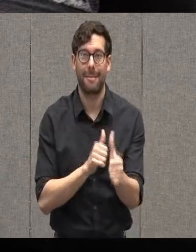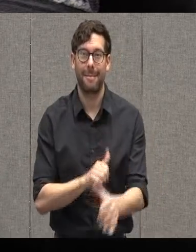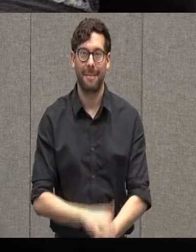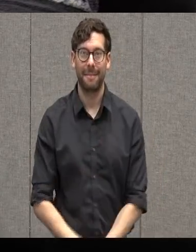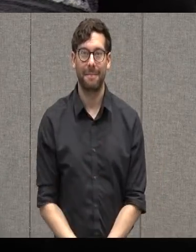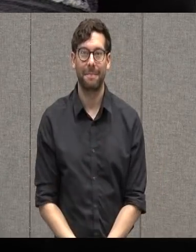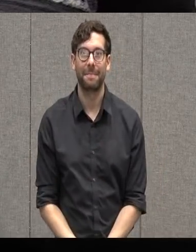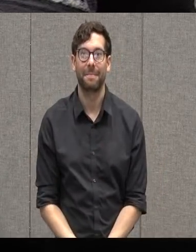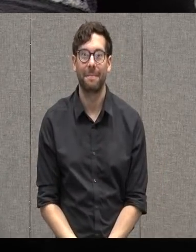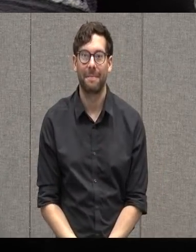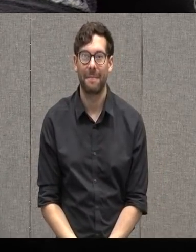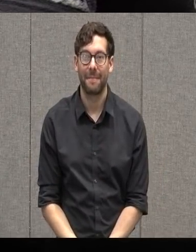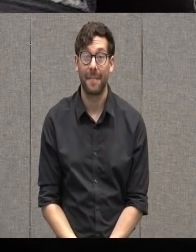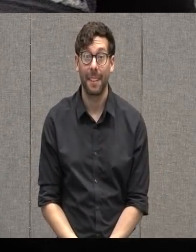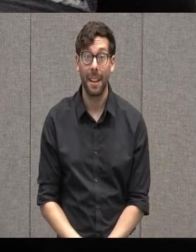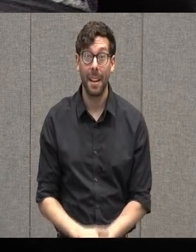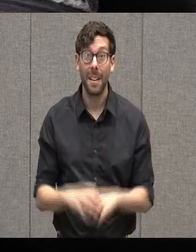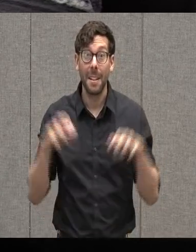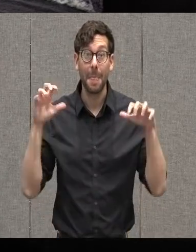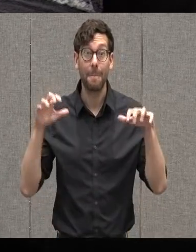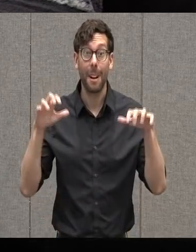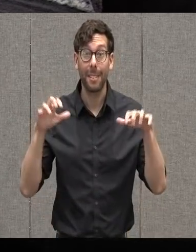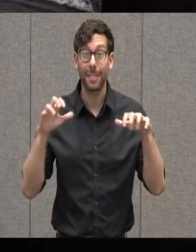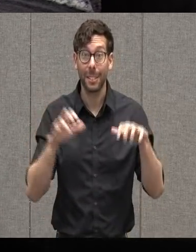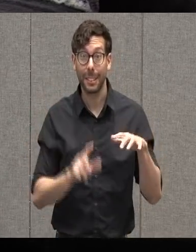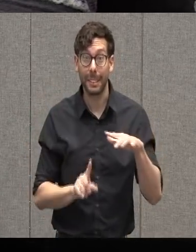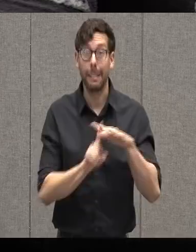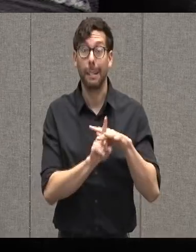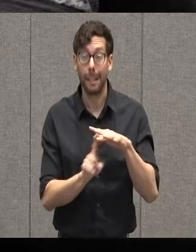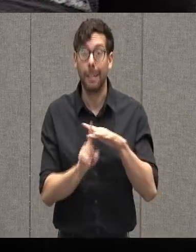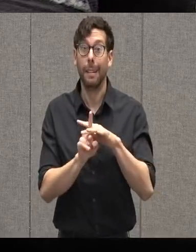The monsters keep coming and Mother's lost count.